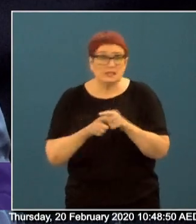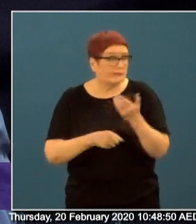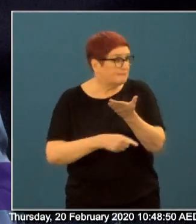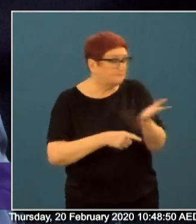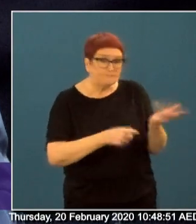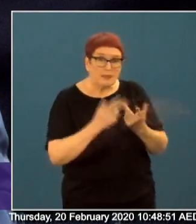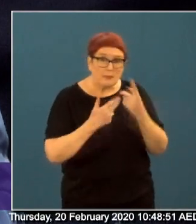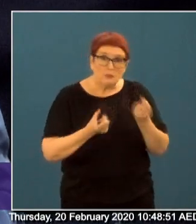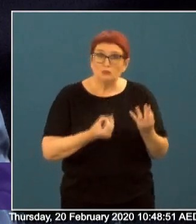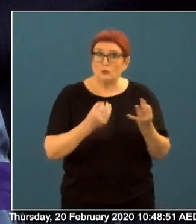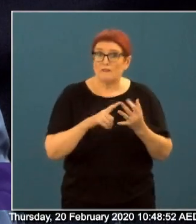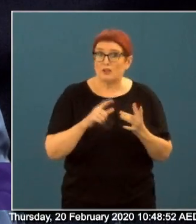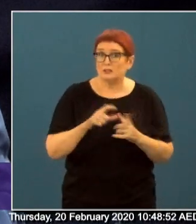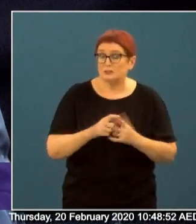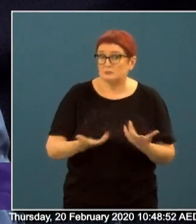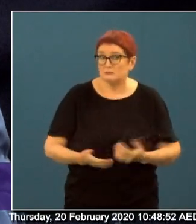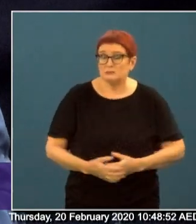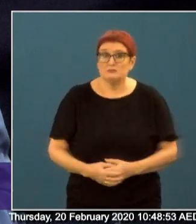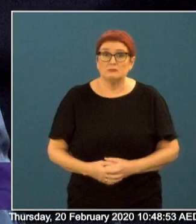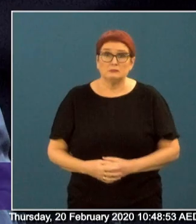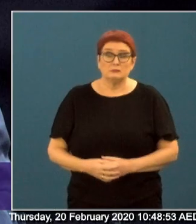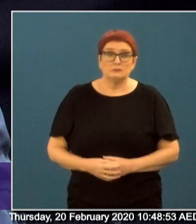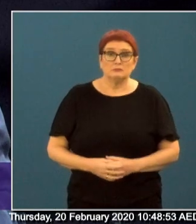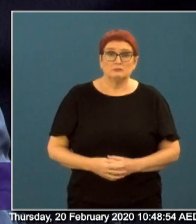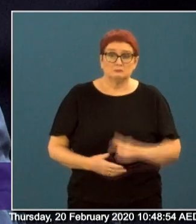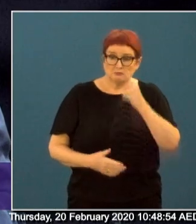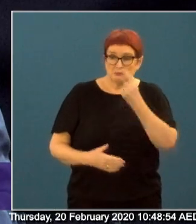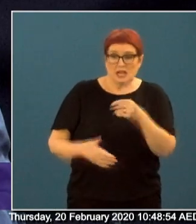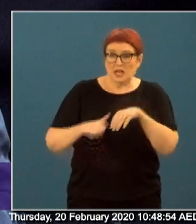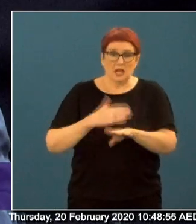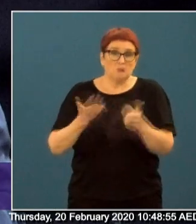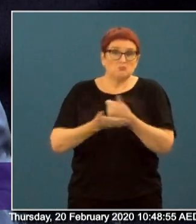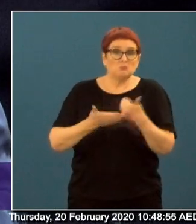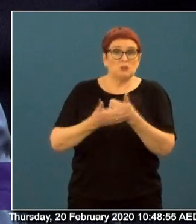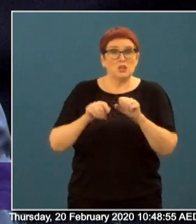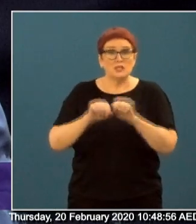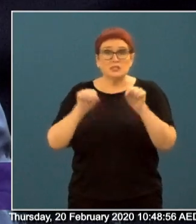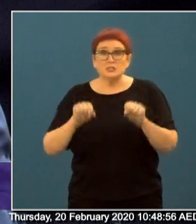and their needs may be able to be met within the standard health care systems with some adjustments.